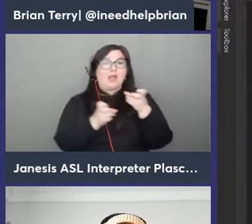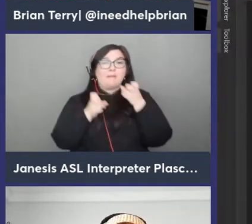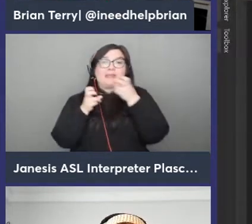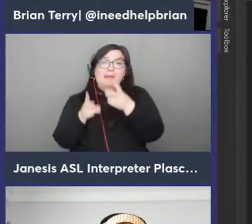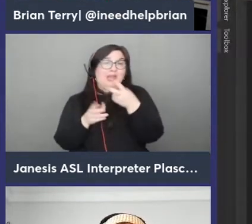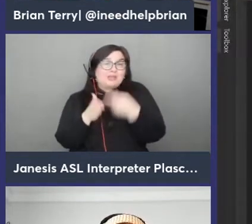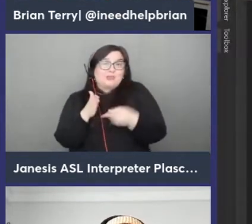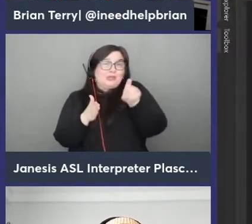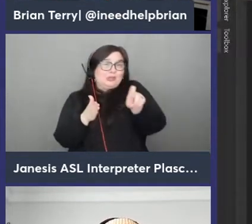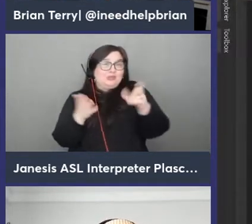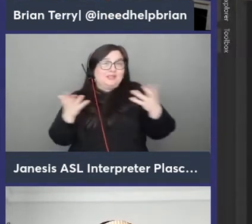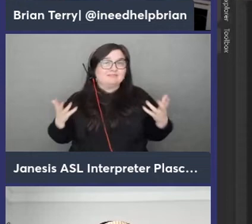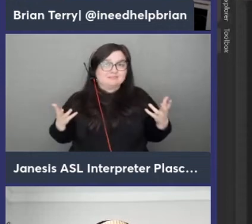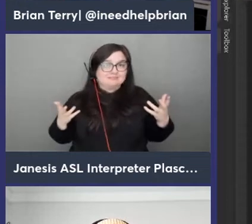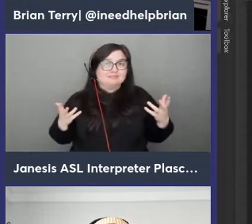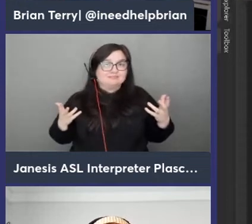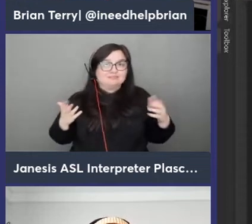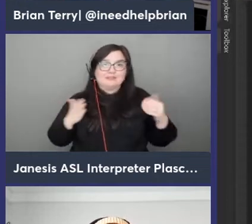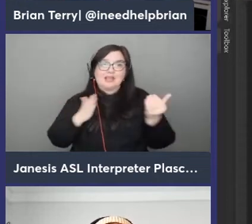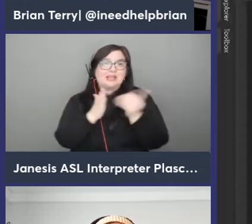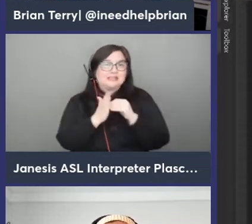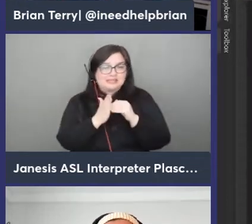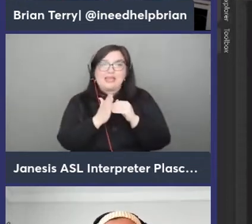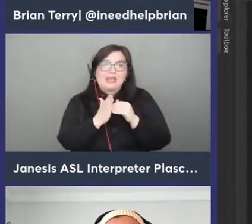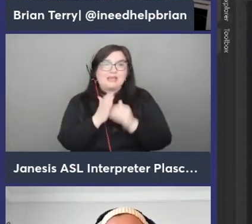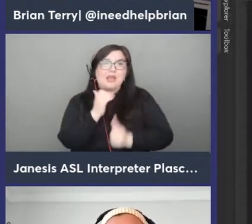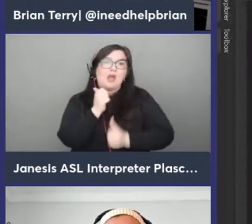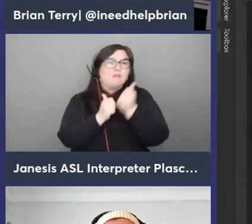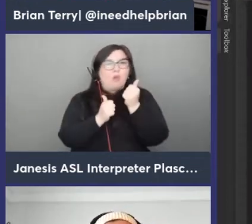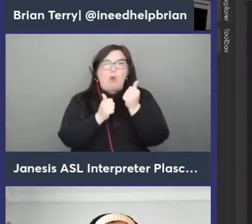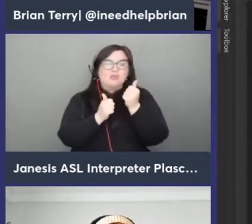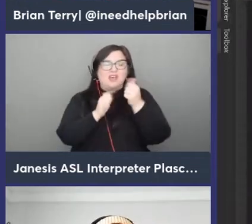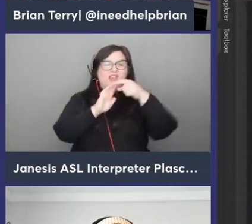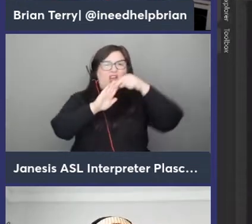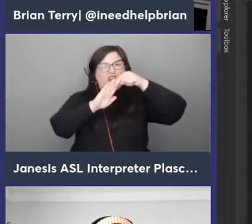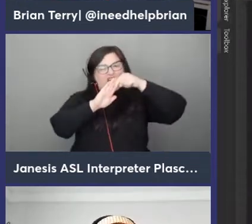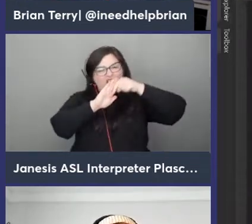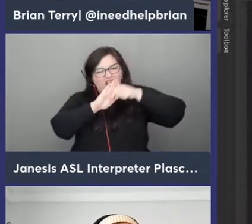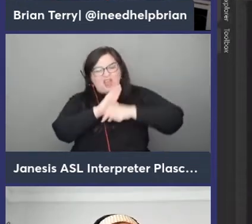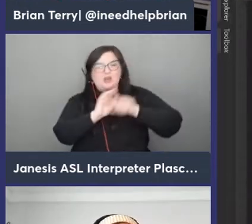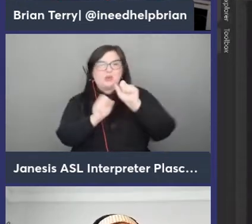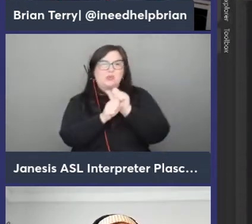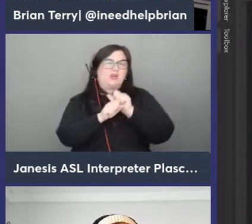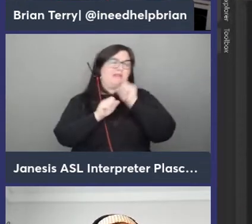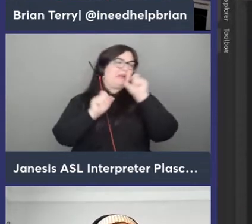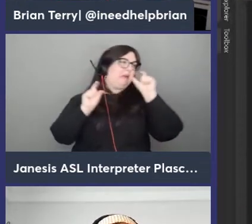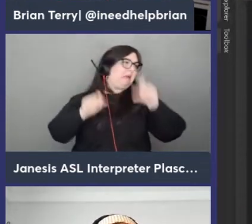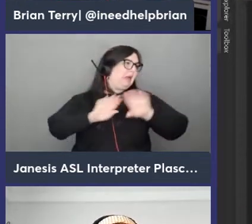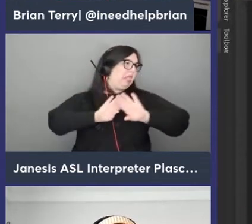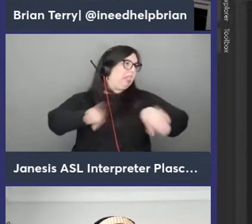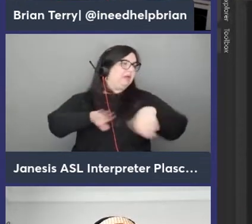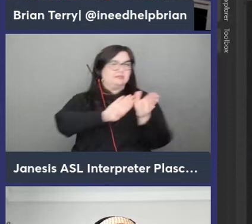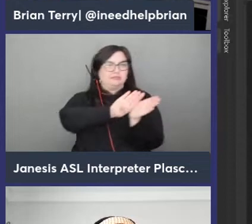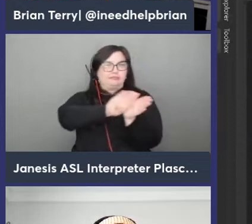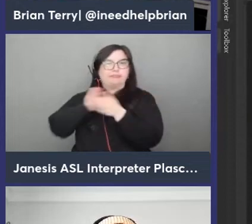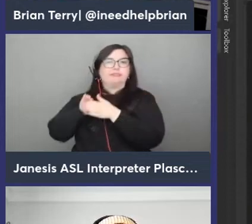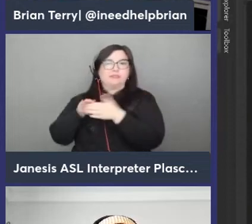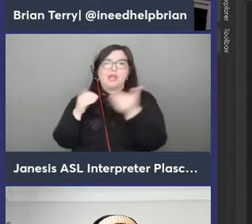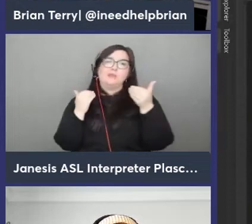So kind of removing most of the boiler plate work out of you and just kind of like, Hey, I need to just call the register API,